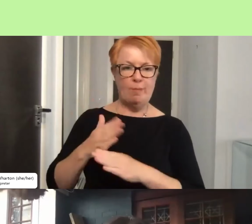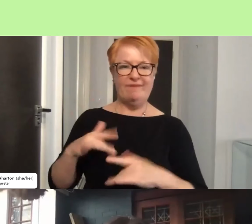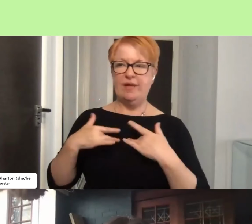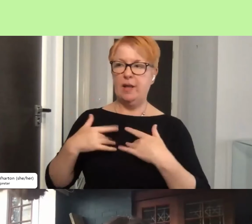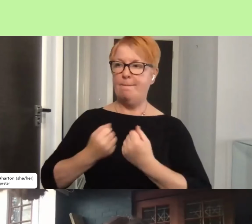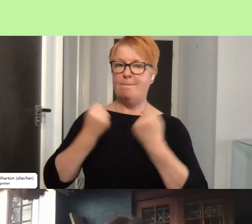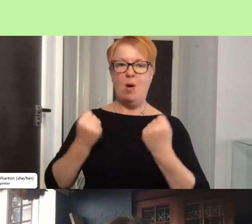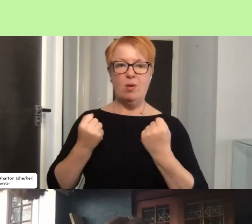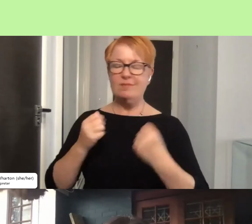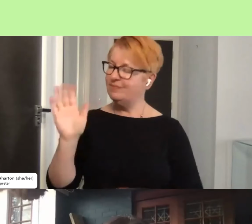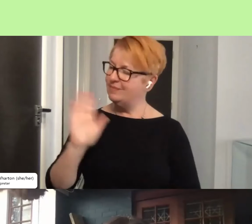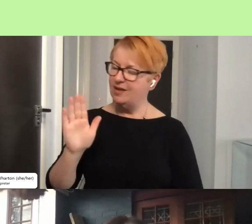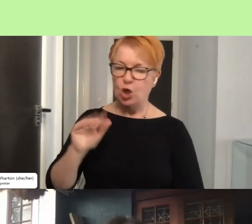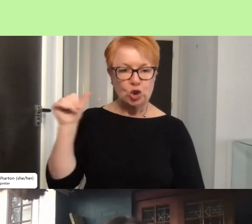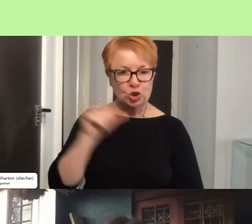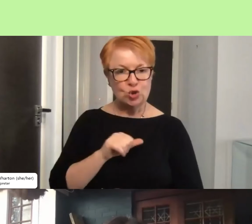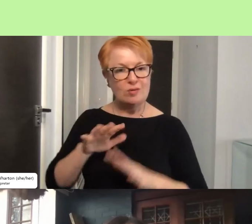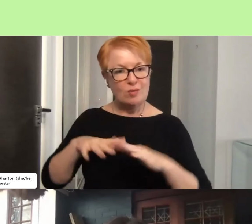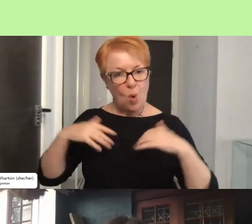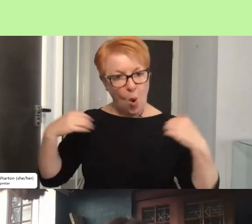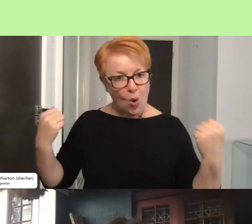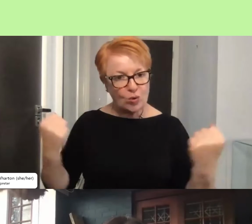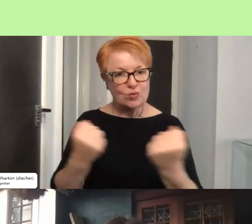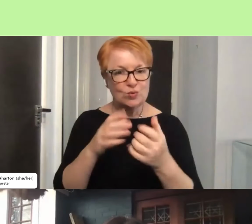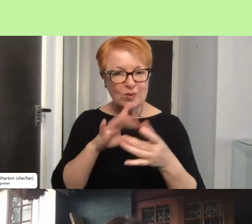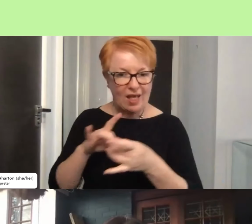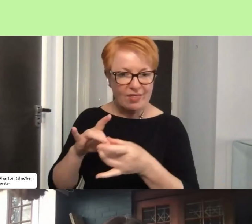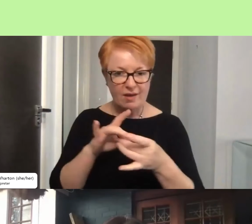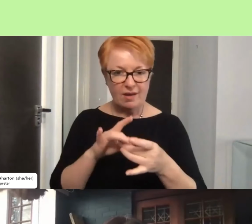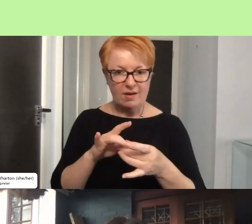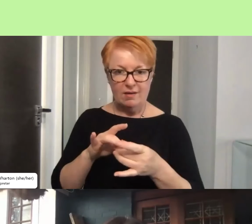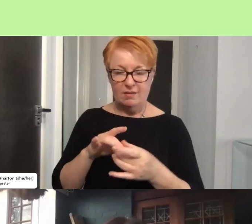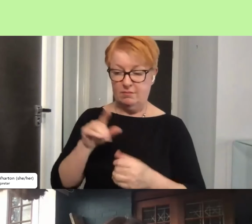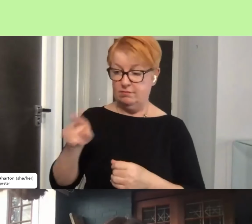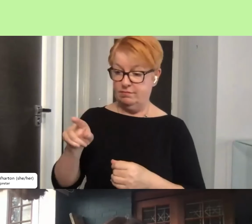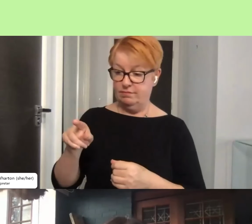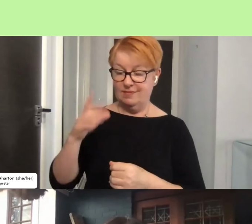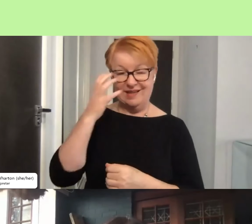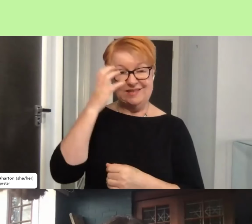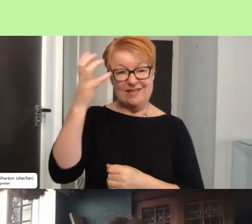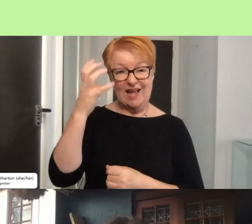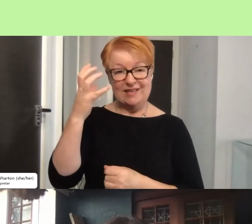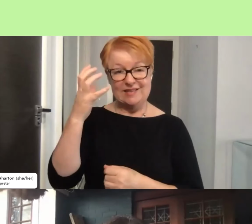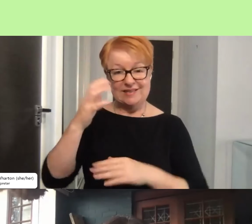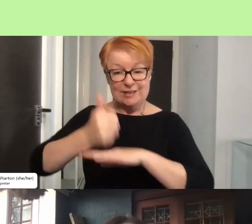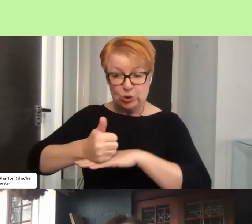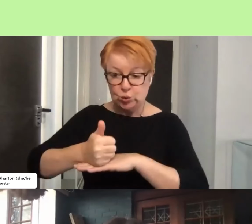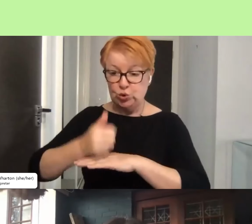of the institution, you know, and teach other institutional and specialist state institutional structures, how it could be done better.